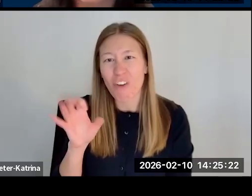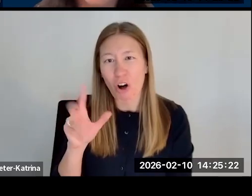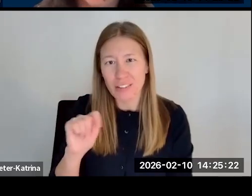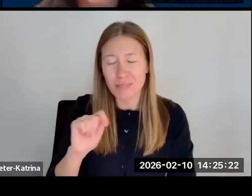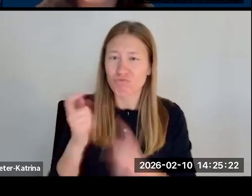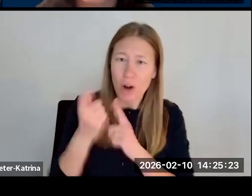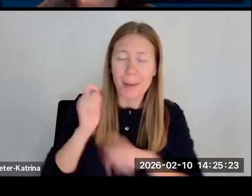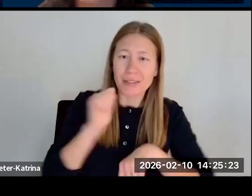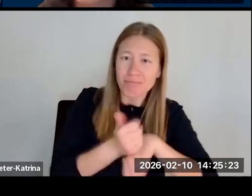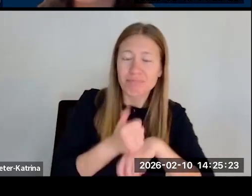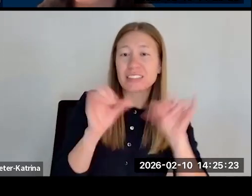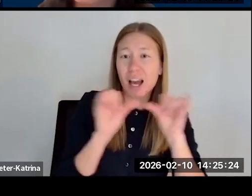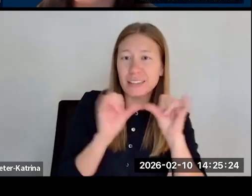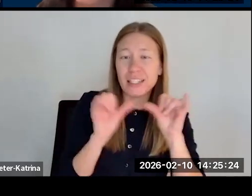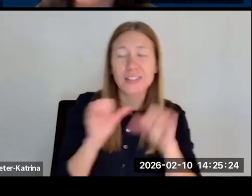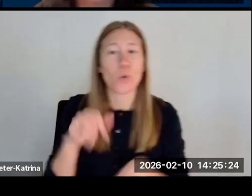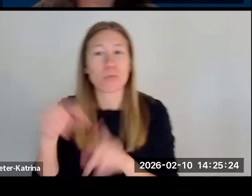and we will look at that more during the demo.